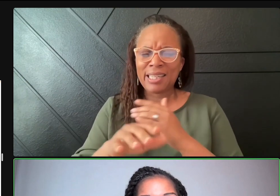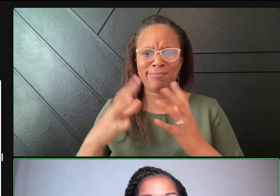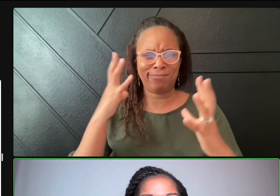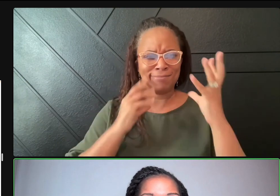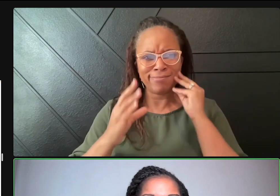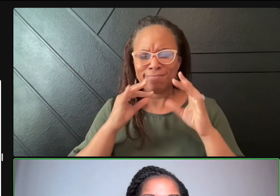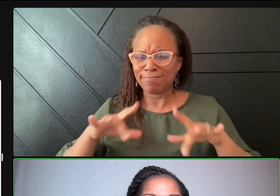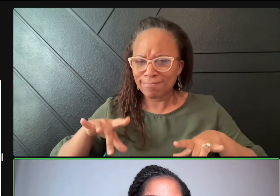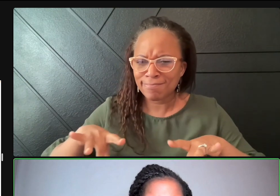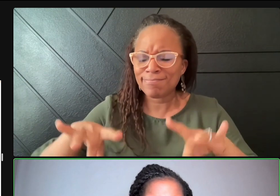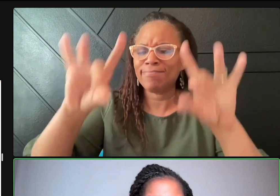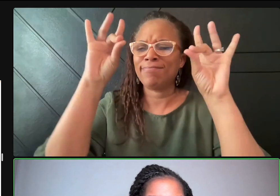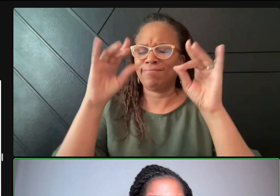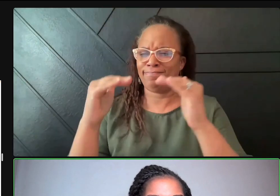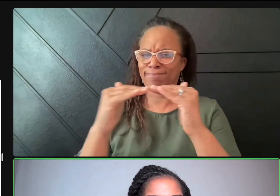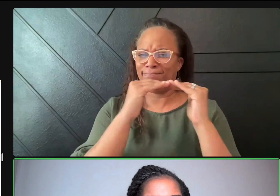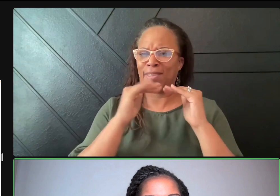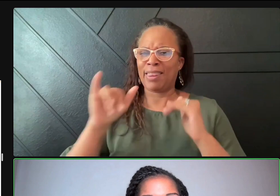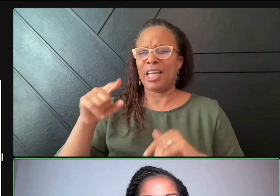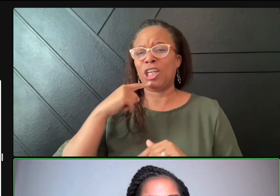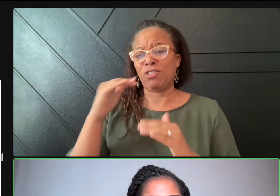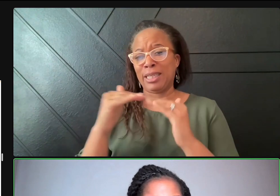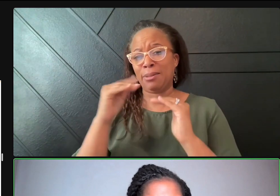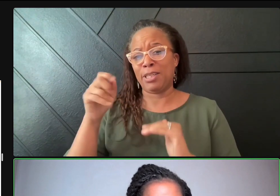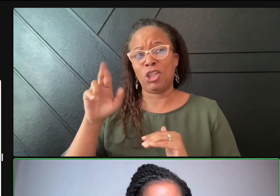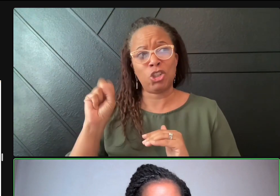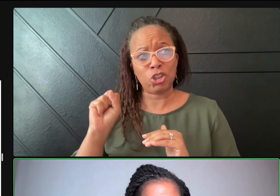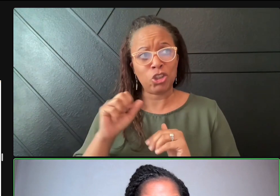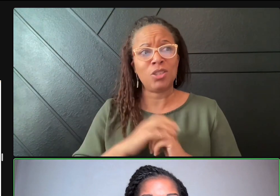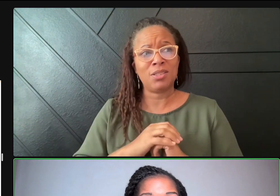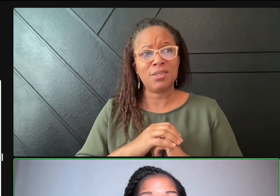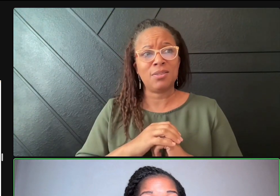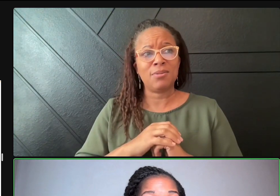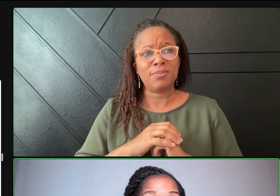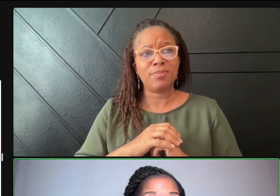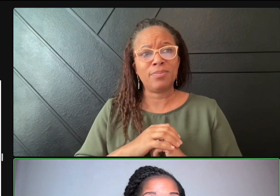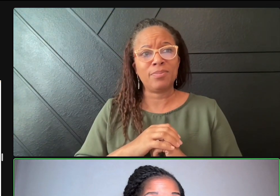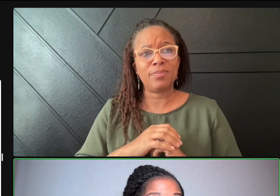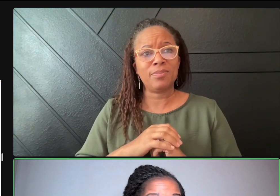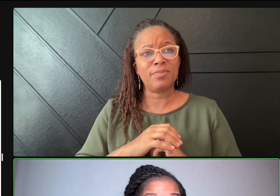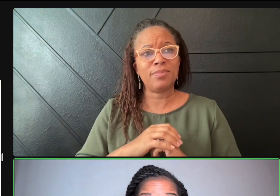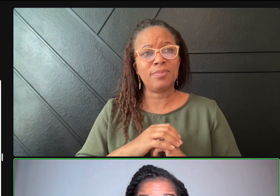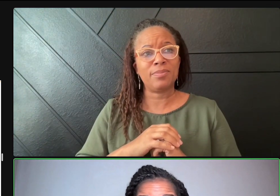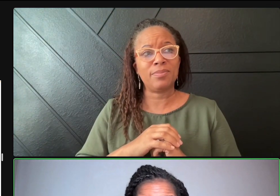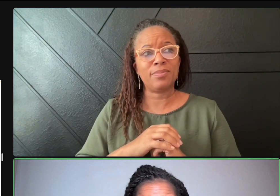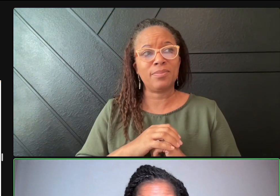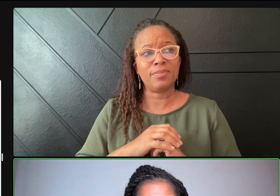So we want to make sure that each person has that opportunity to experience similar to their hearing peers.